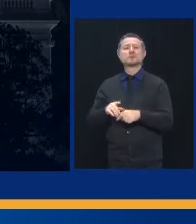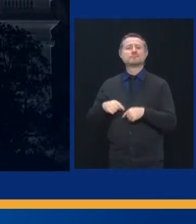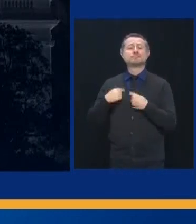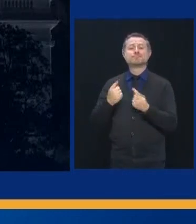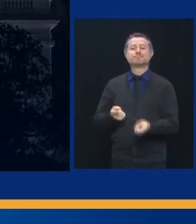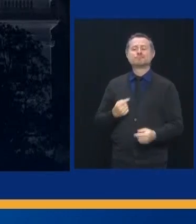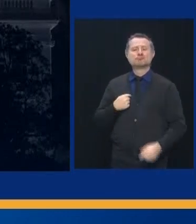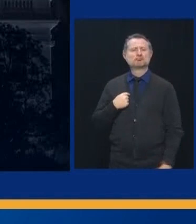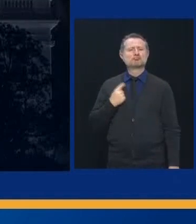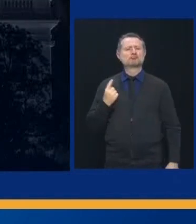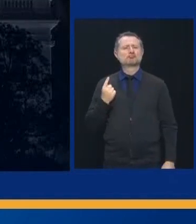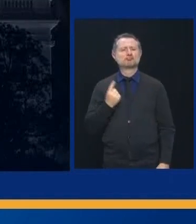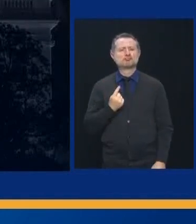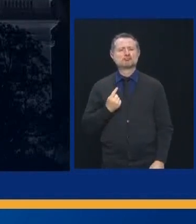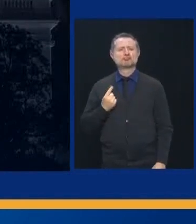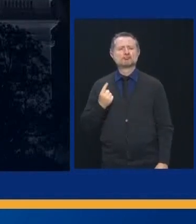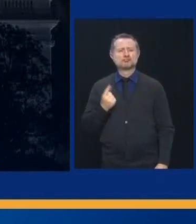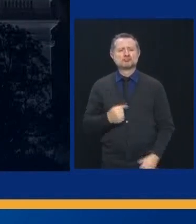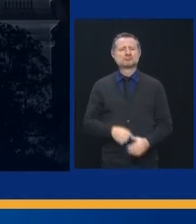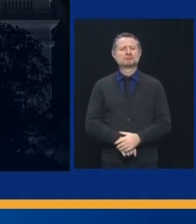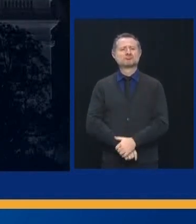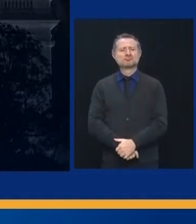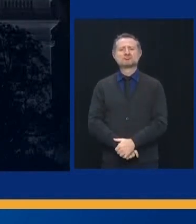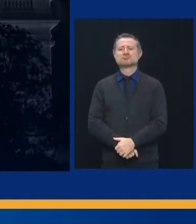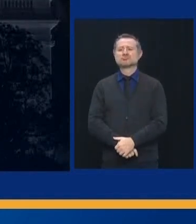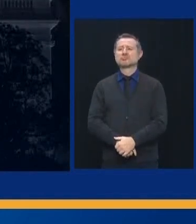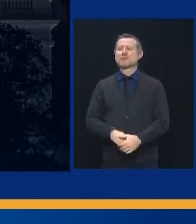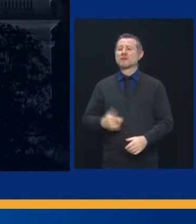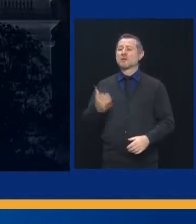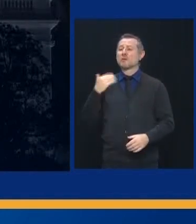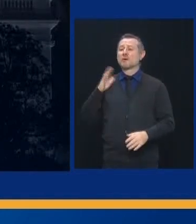FEDERAL GOVERNMENT HAD BEEN TAKING THE APPROACH THAT THEY HAD TAKEN ON COVID FROM THE VERY BEGINNING. RIGHT?